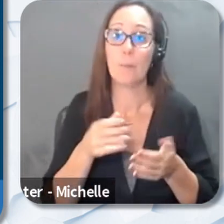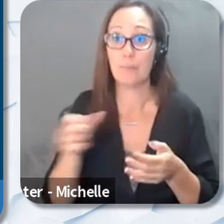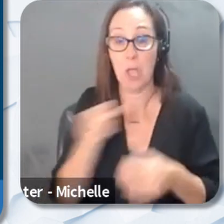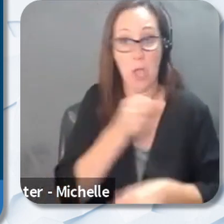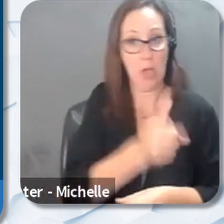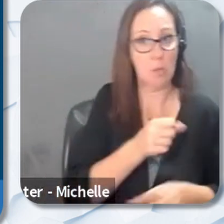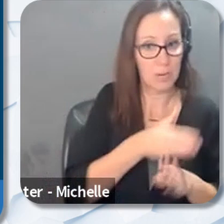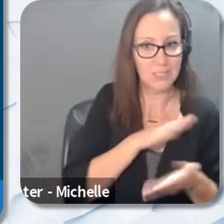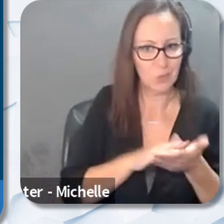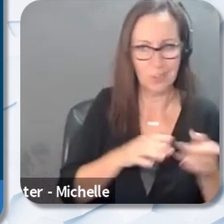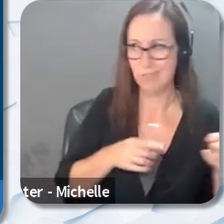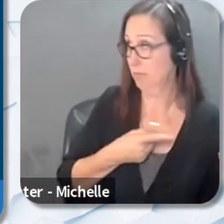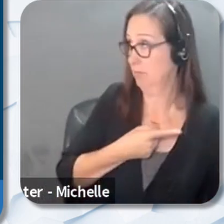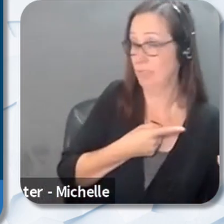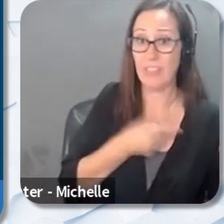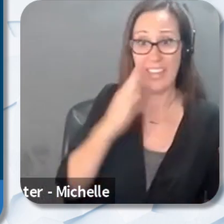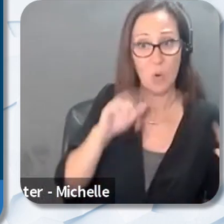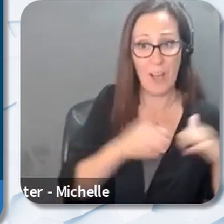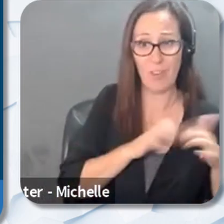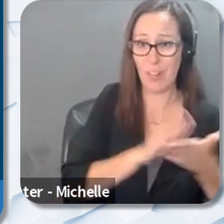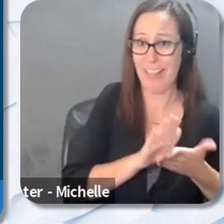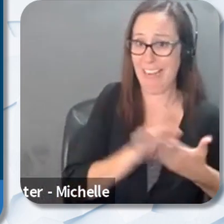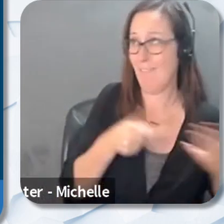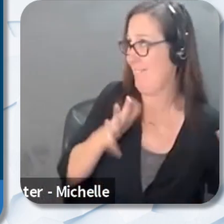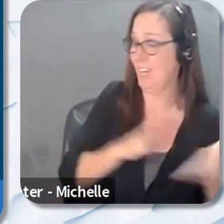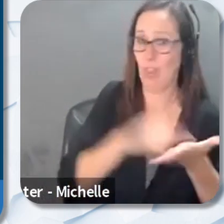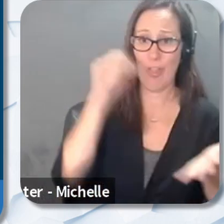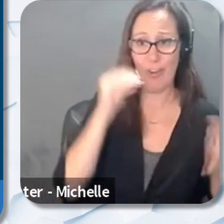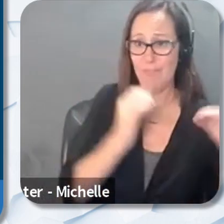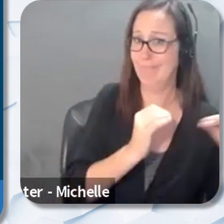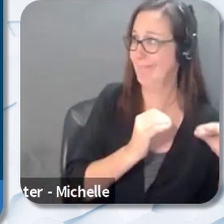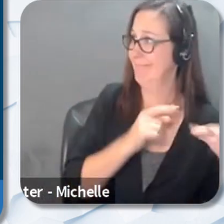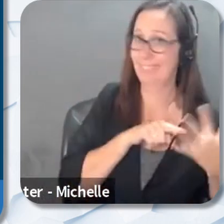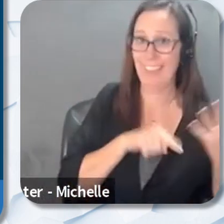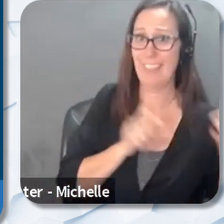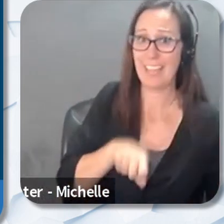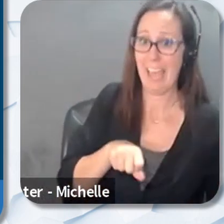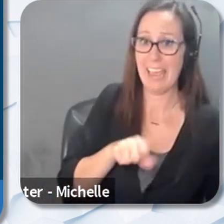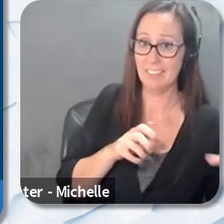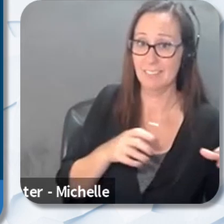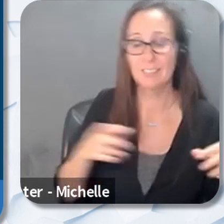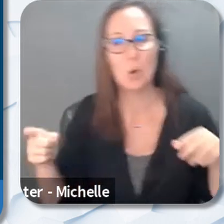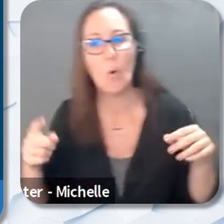show them Oh yes, they know how to clean up and they they they they can do this so getting that.